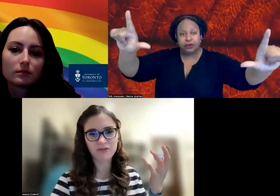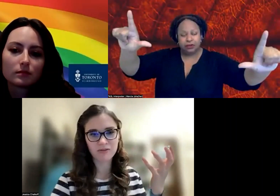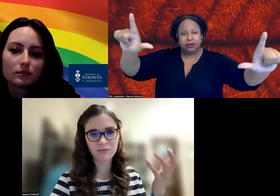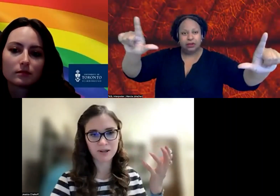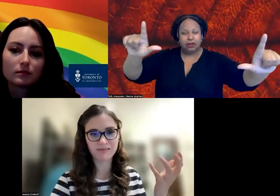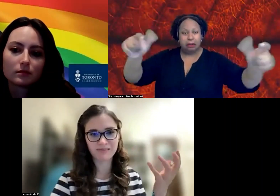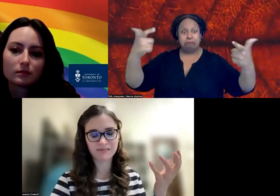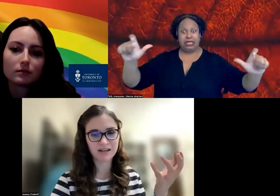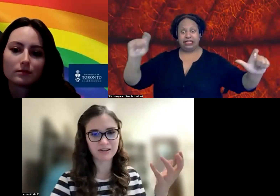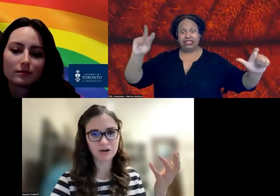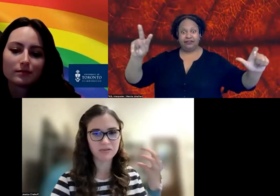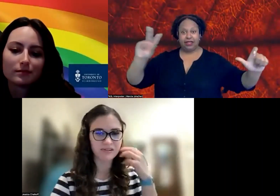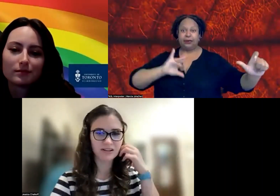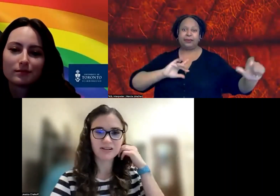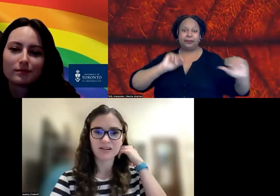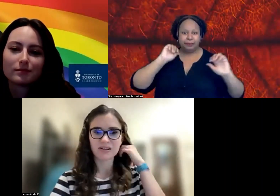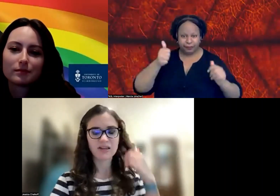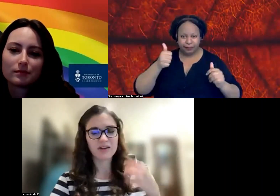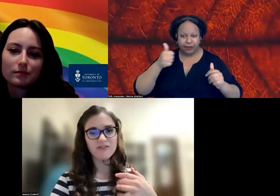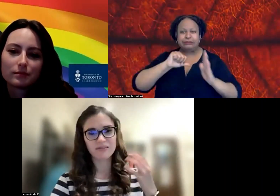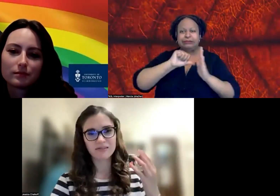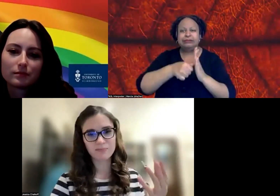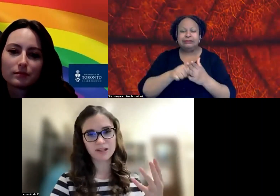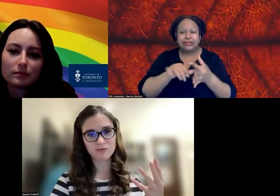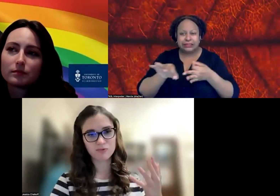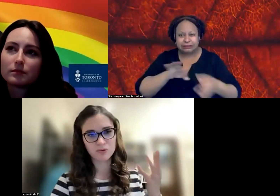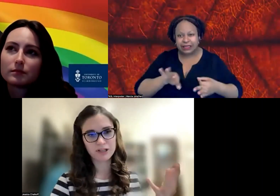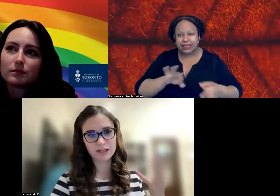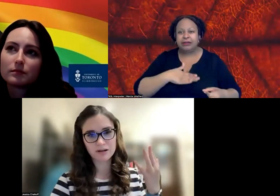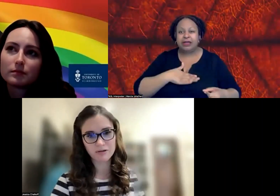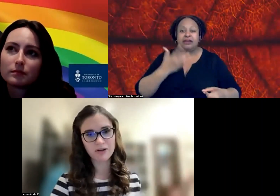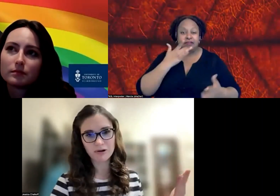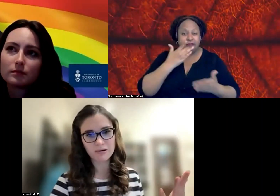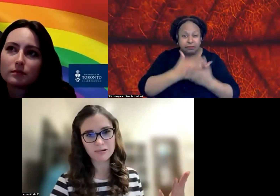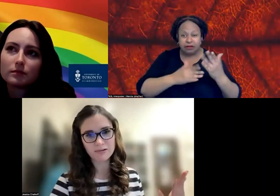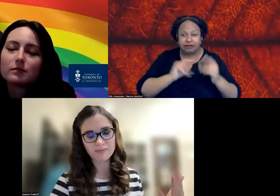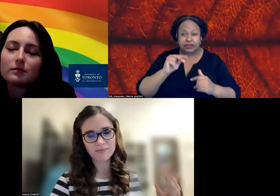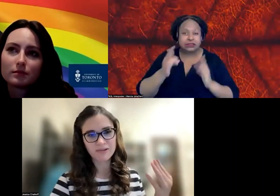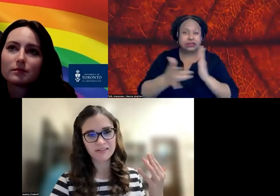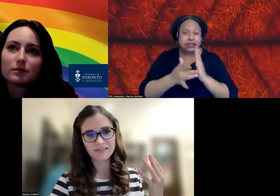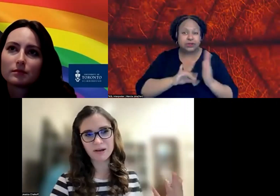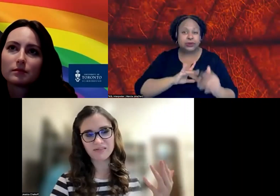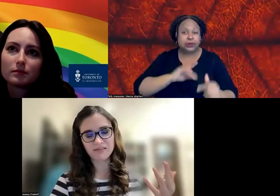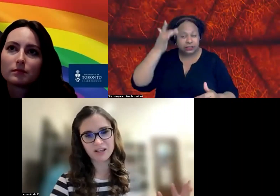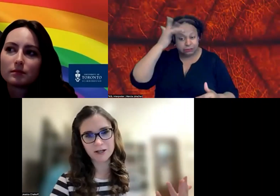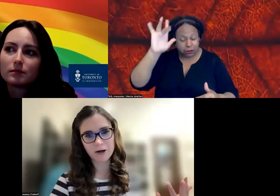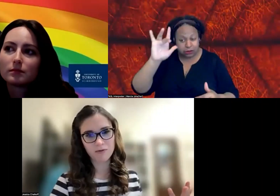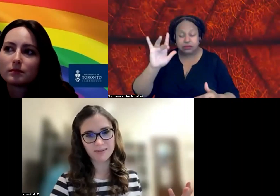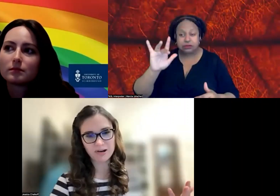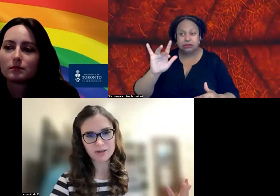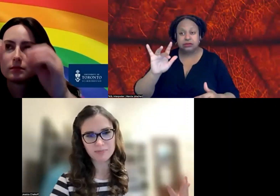favorite pieces of technology that I found to be really clever, especially in COVID times.